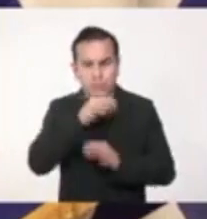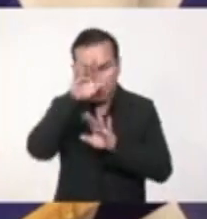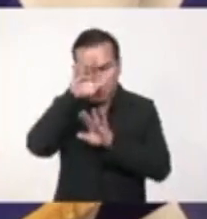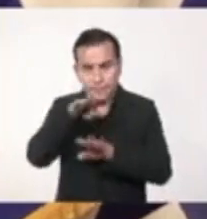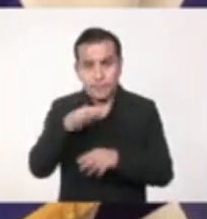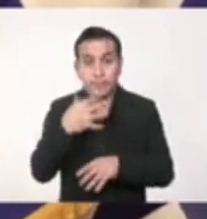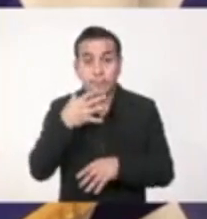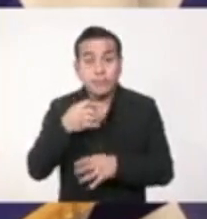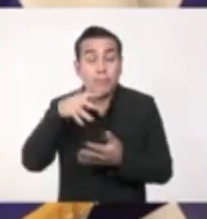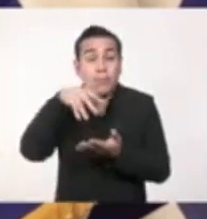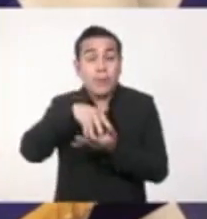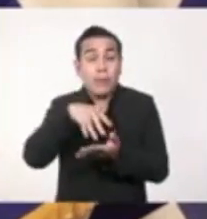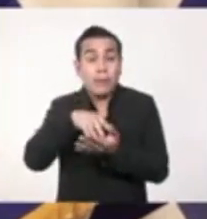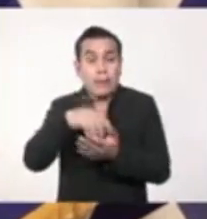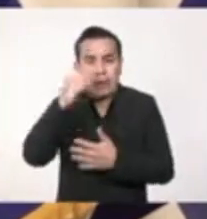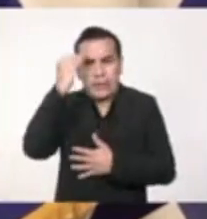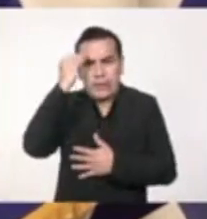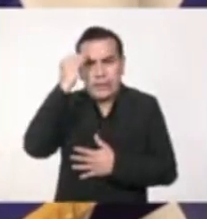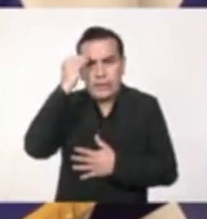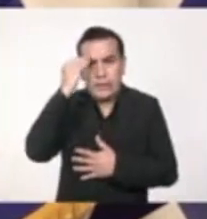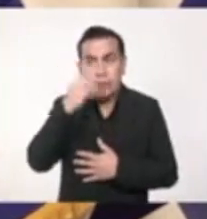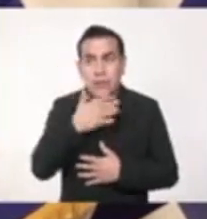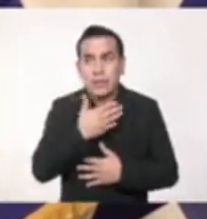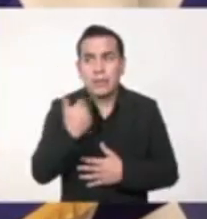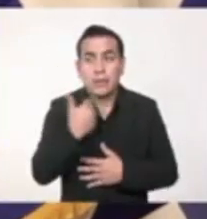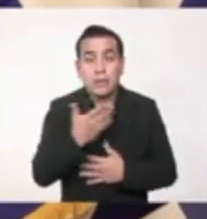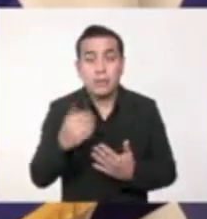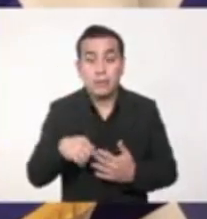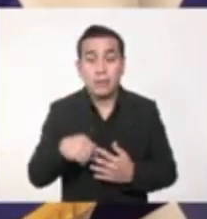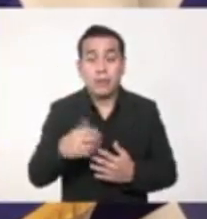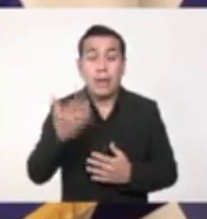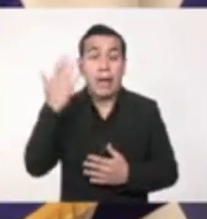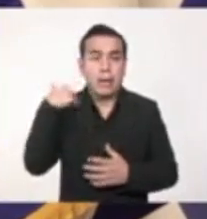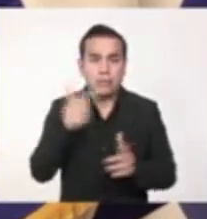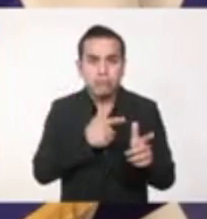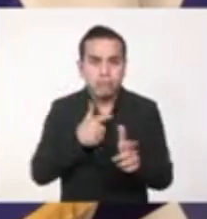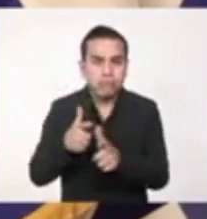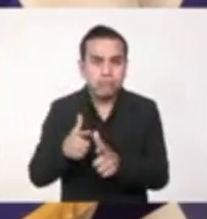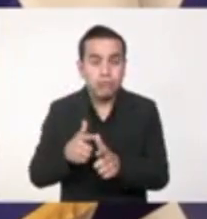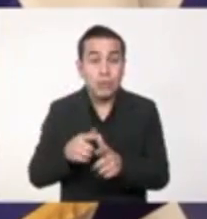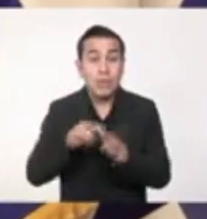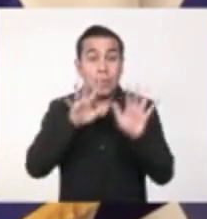manifests, that the Salvadoran people be timid, that is, that until a war there was, of twelve years, civil, here here